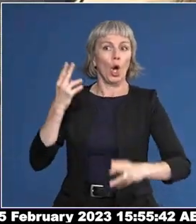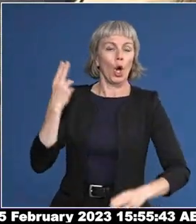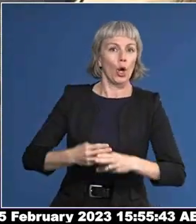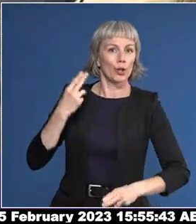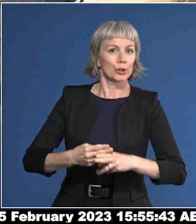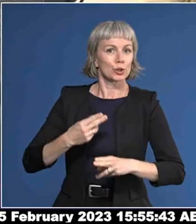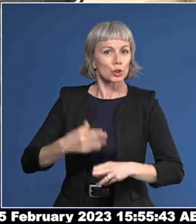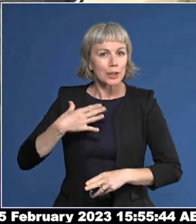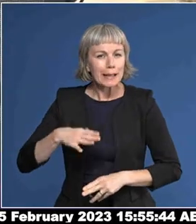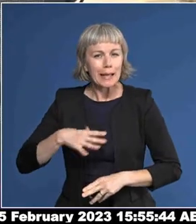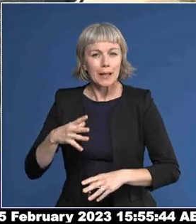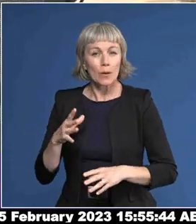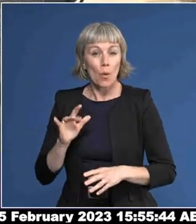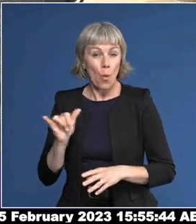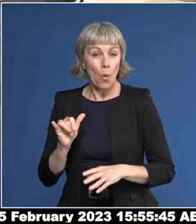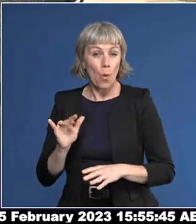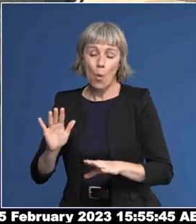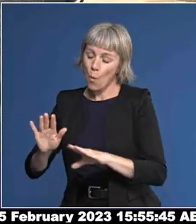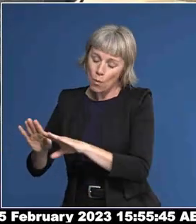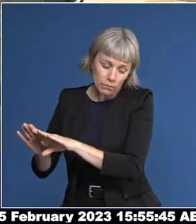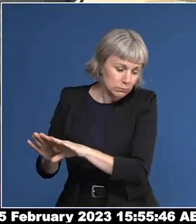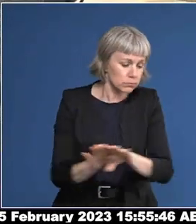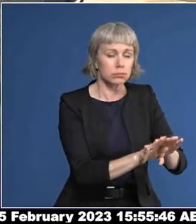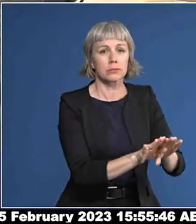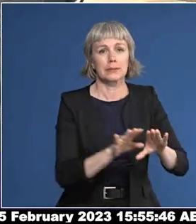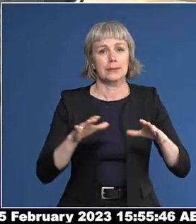So what we have seen in this last 12 months and the change from the survey 12